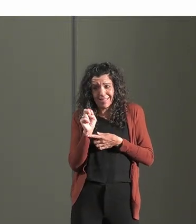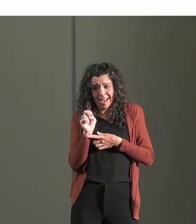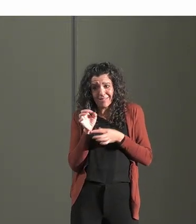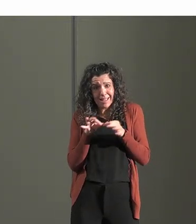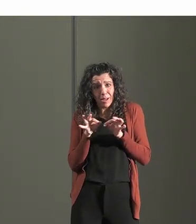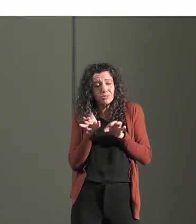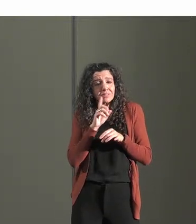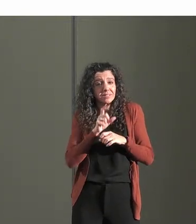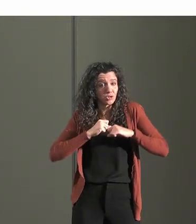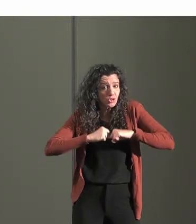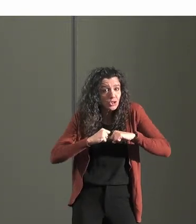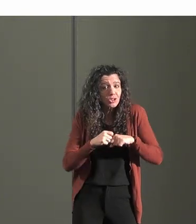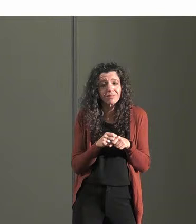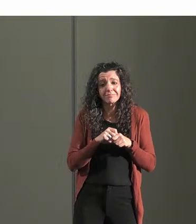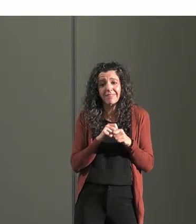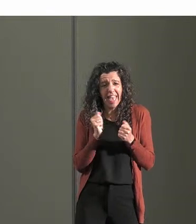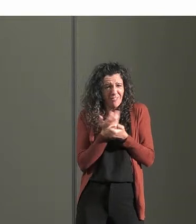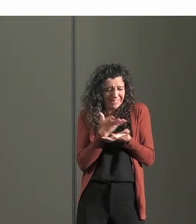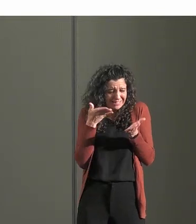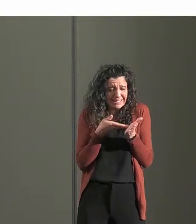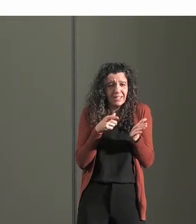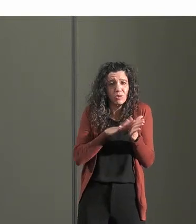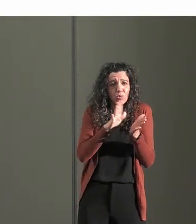are processed locally and secure and never leaves your